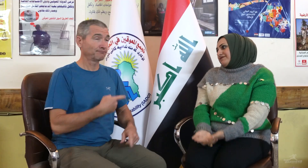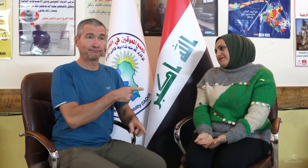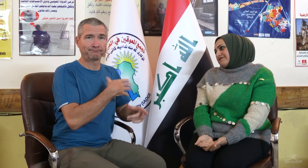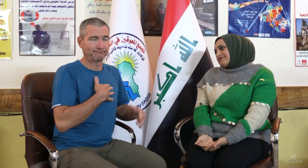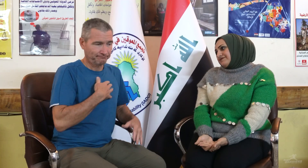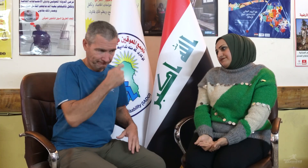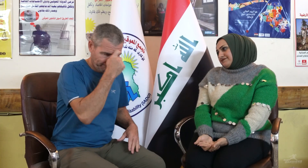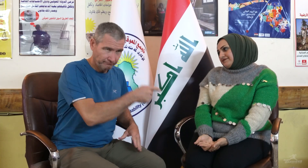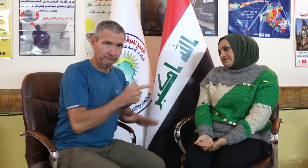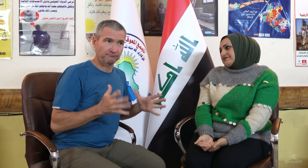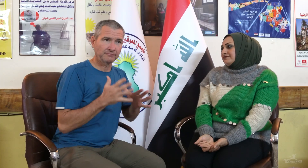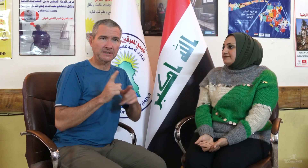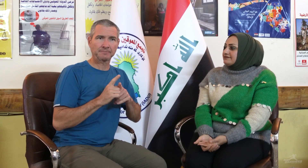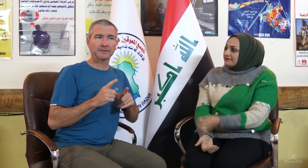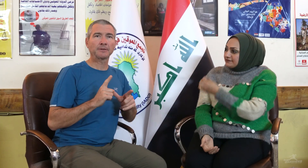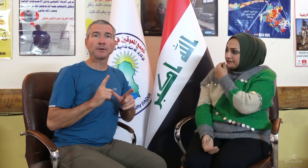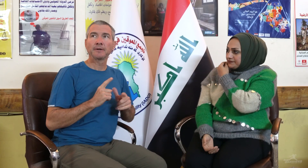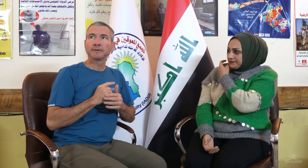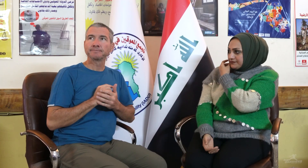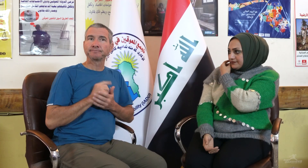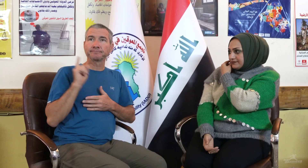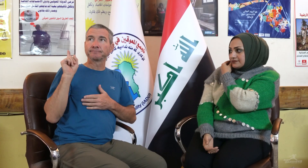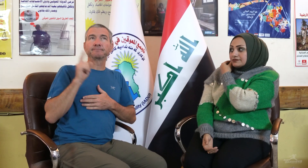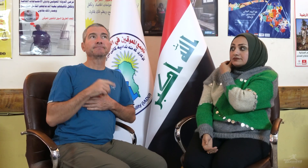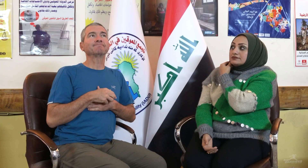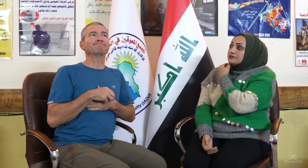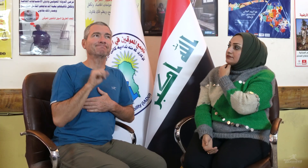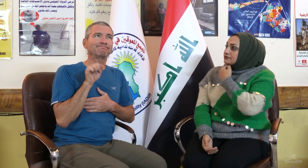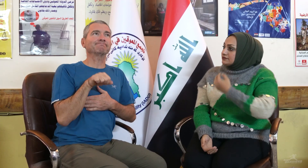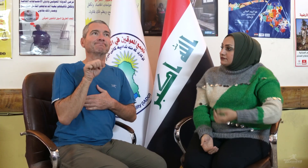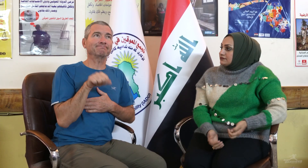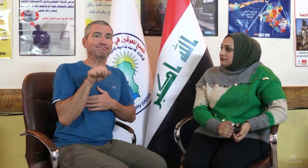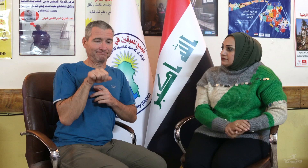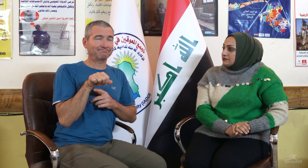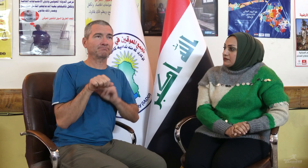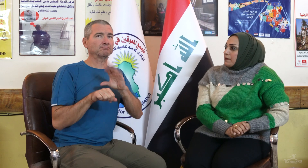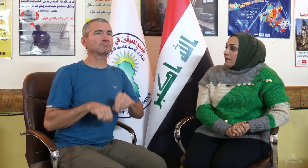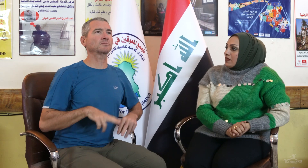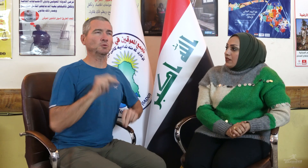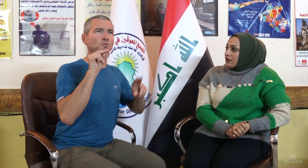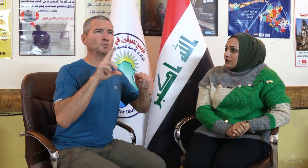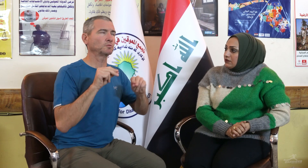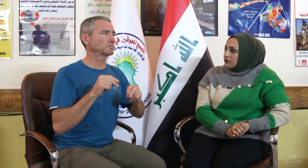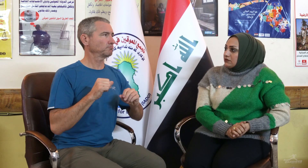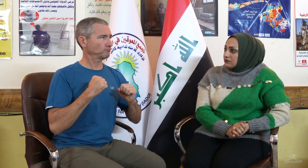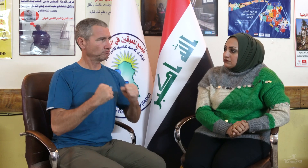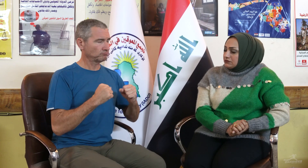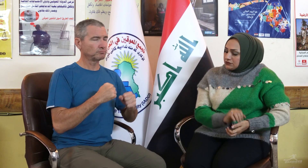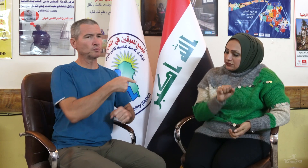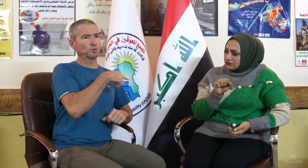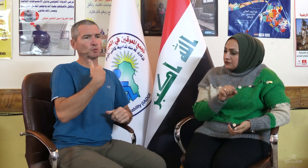Much respect to you, Marwa. While many may be passive on this issue, you are taking a stand.